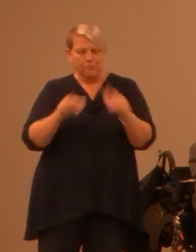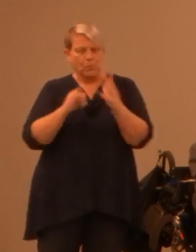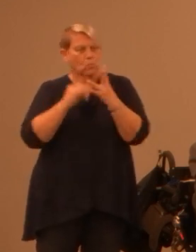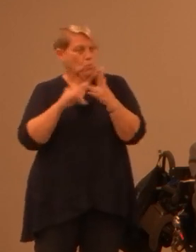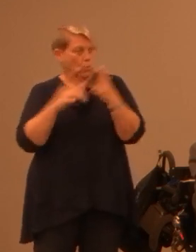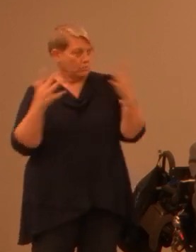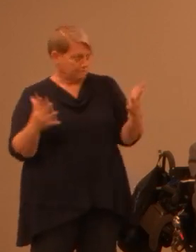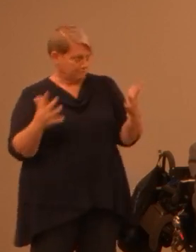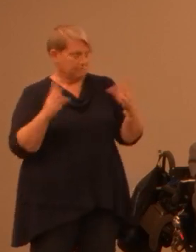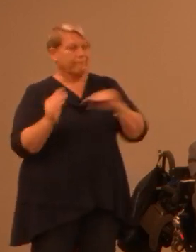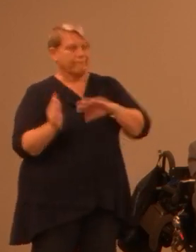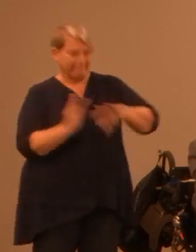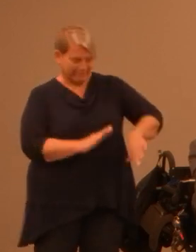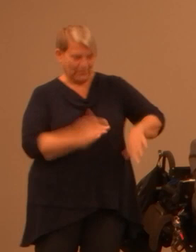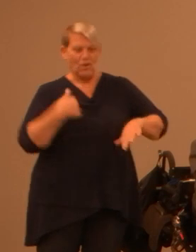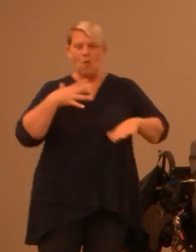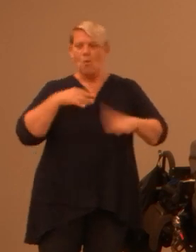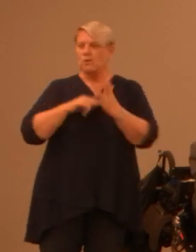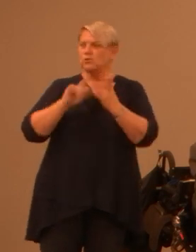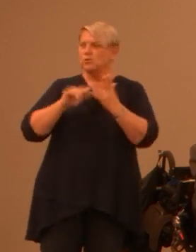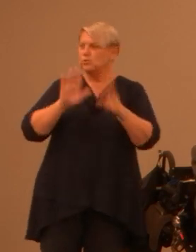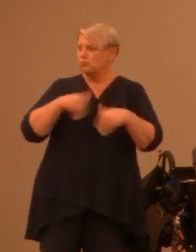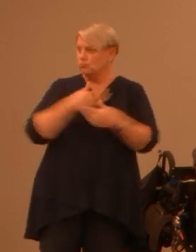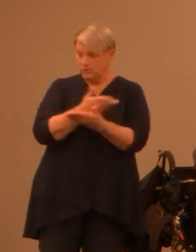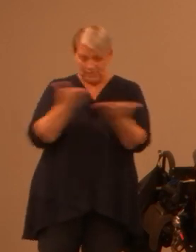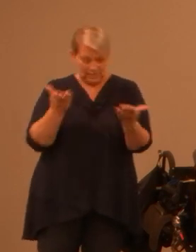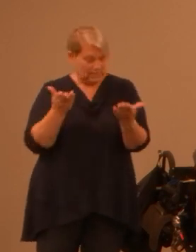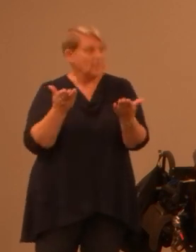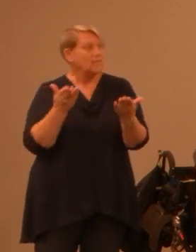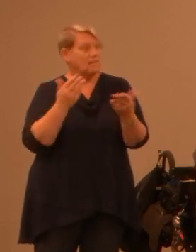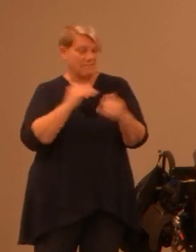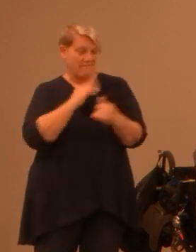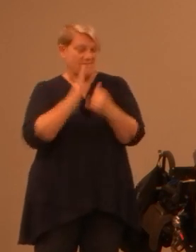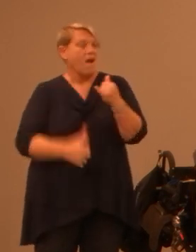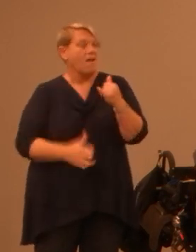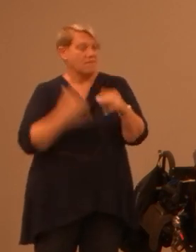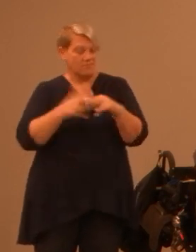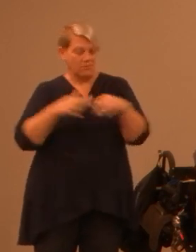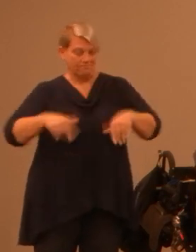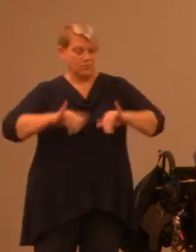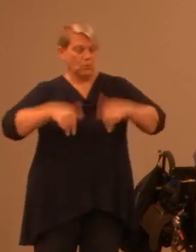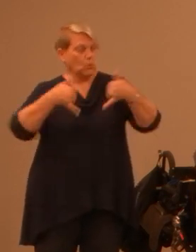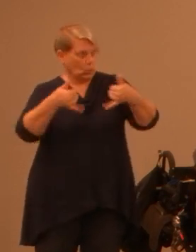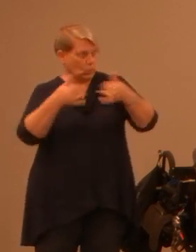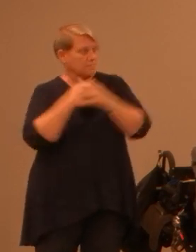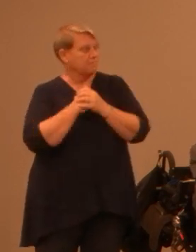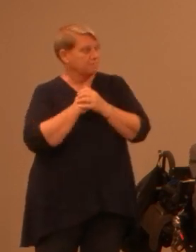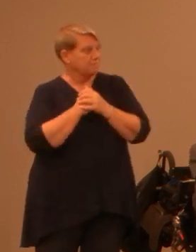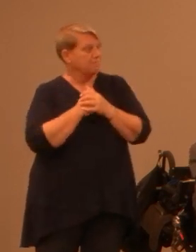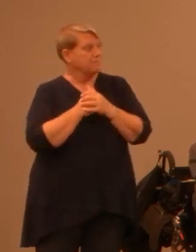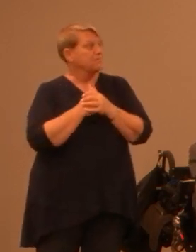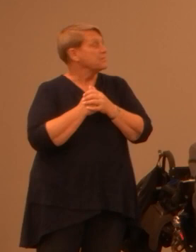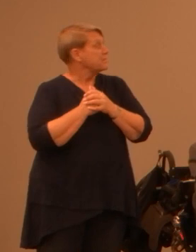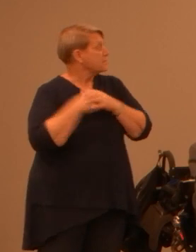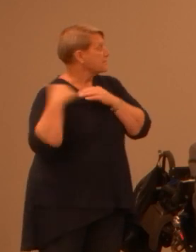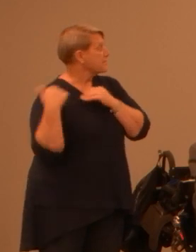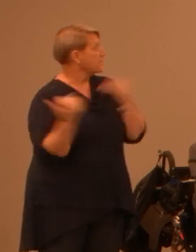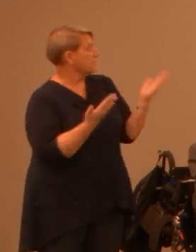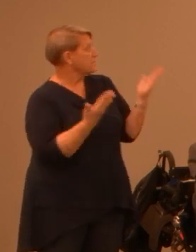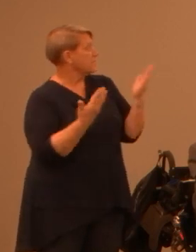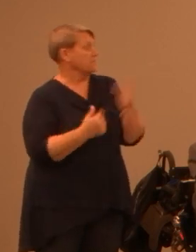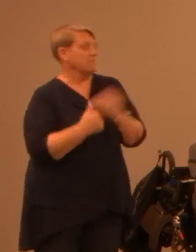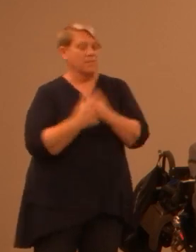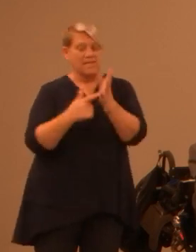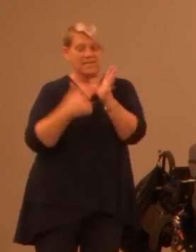I'm honoured to present the finalists for this award, which are TasTAFE,